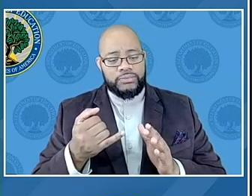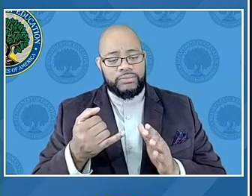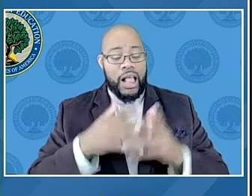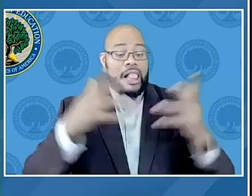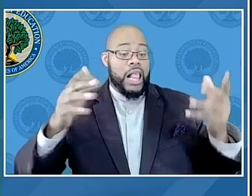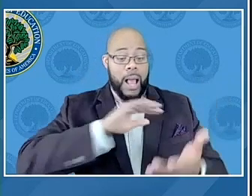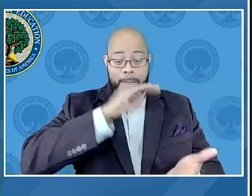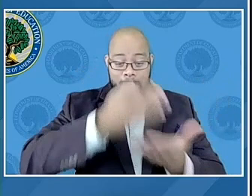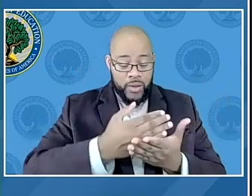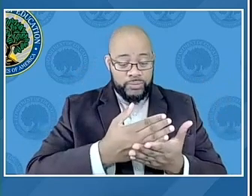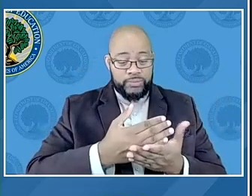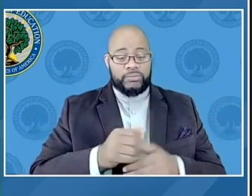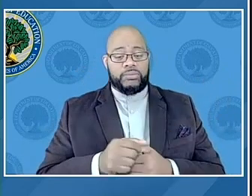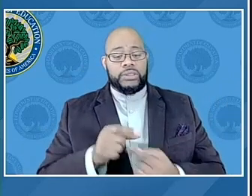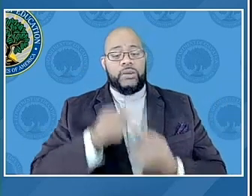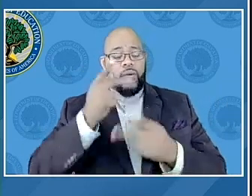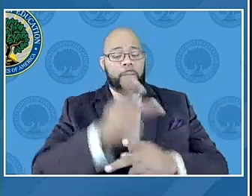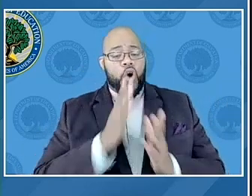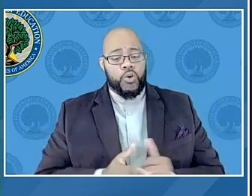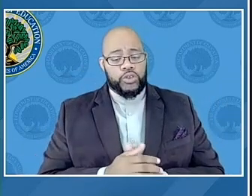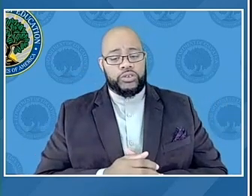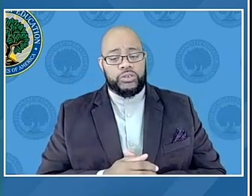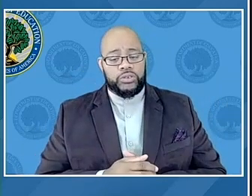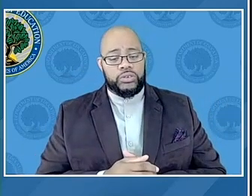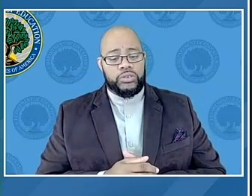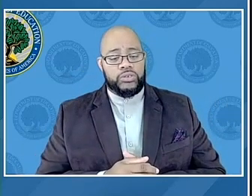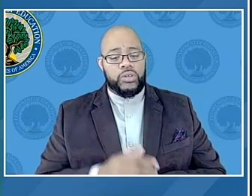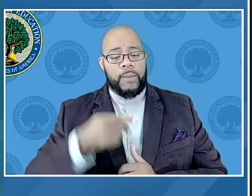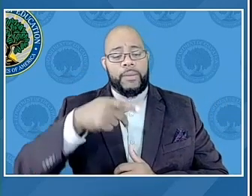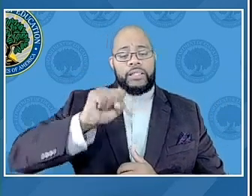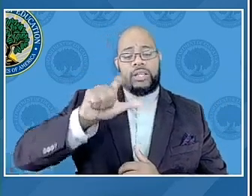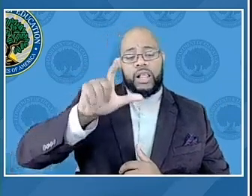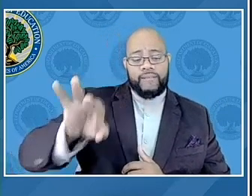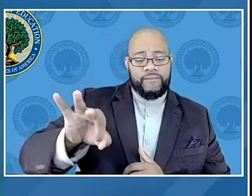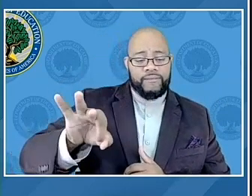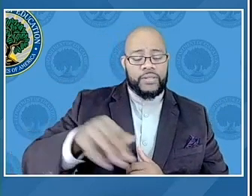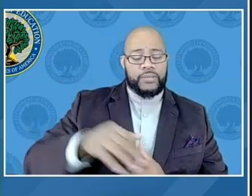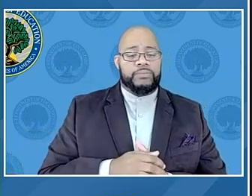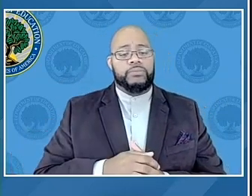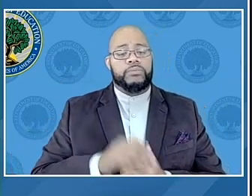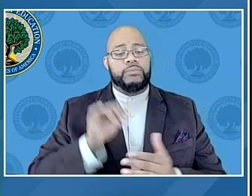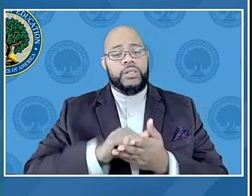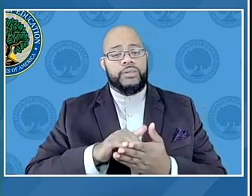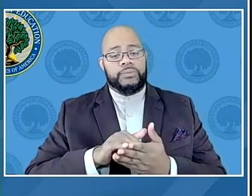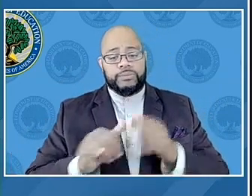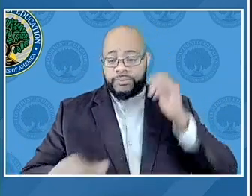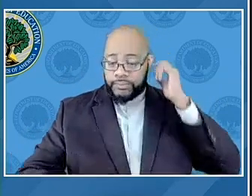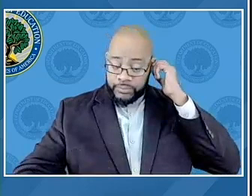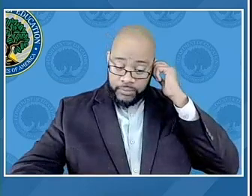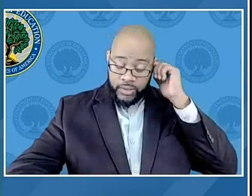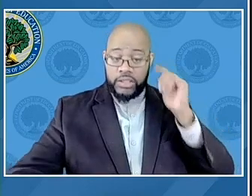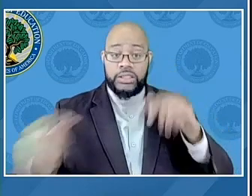especially for borrowers who are in PSLF where, you know, by the time I finish, I